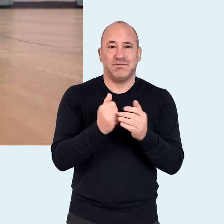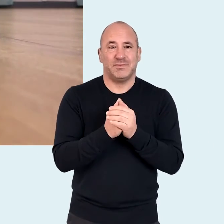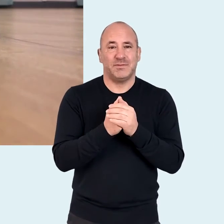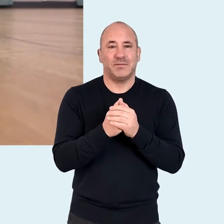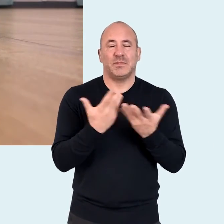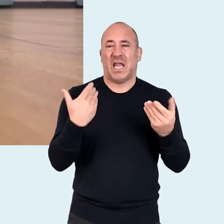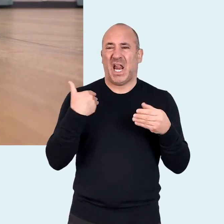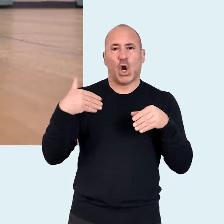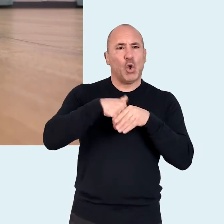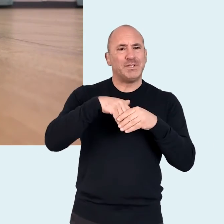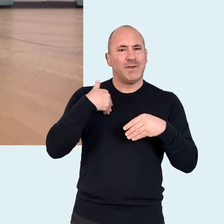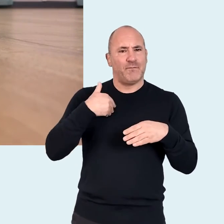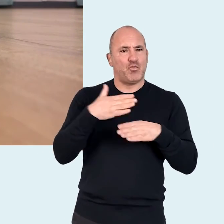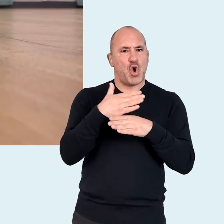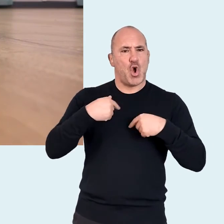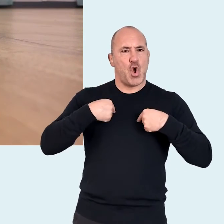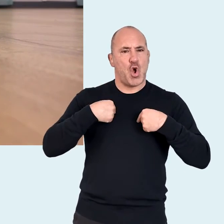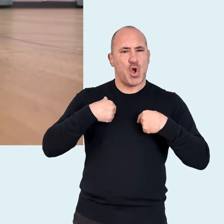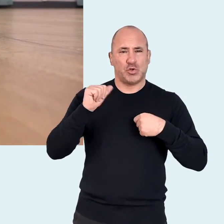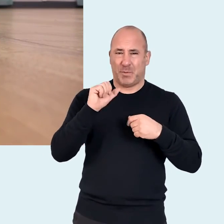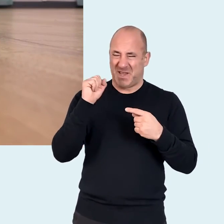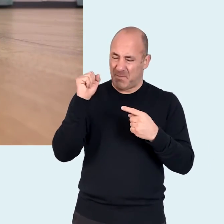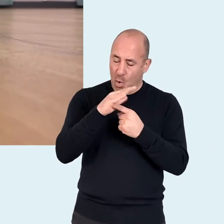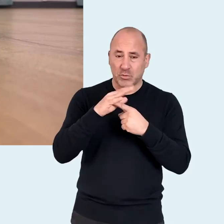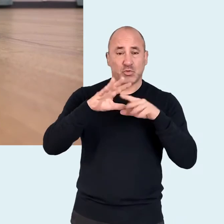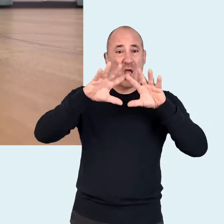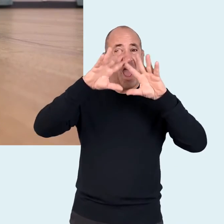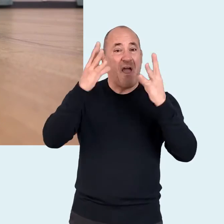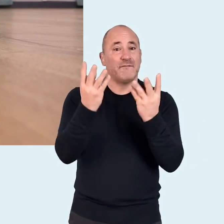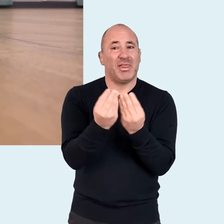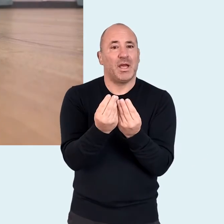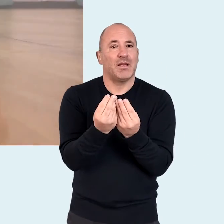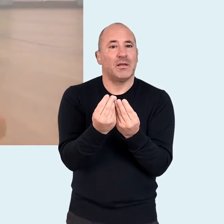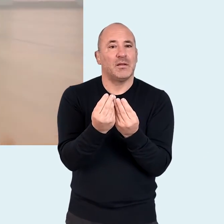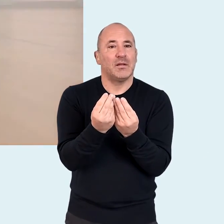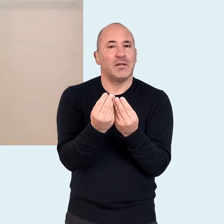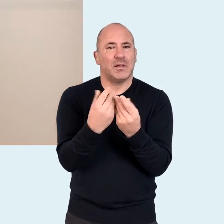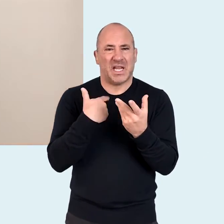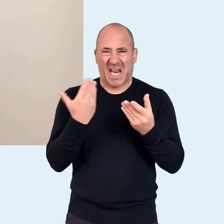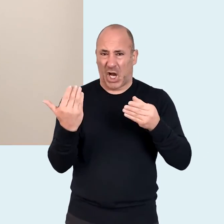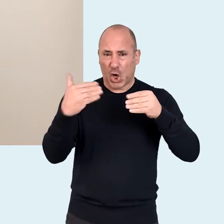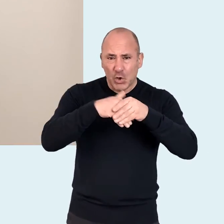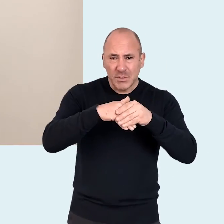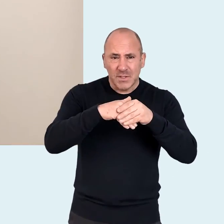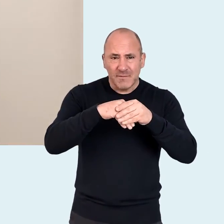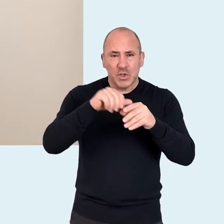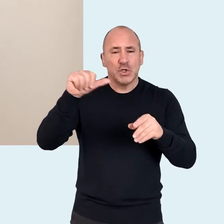Being an inclusive practitioner should be core to everything that we do. Being inclusive